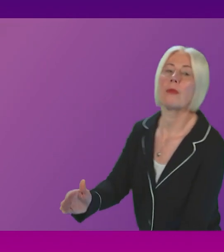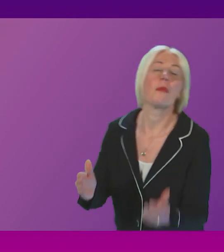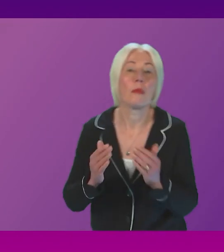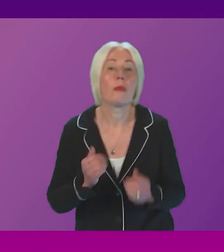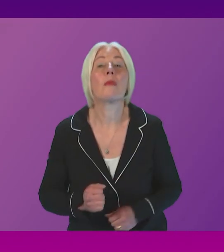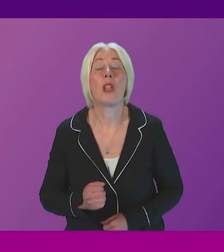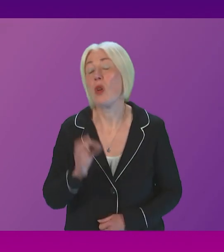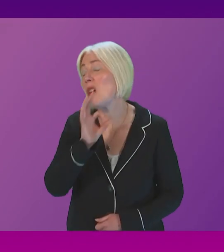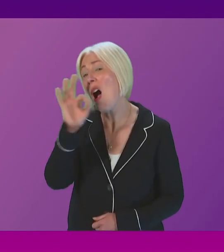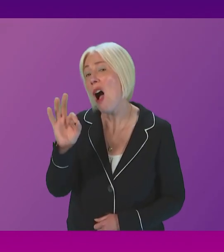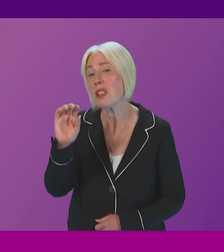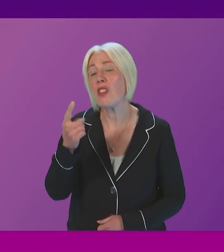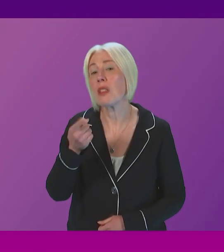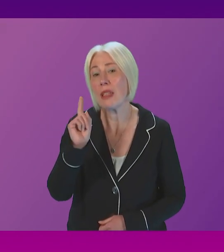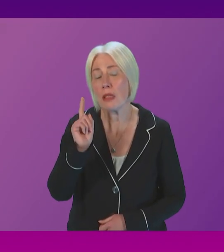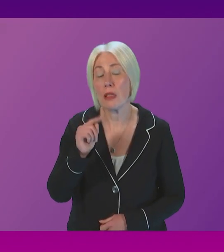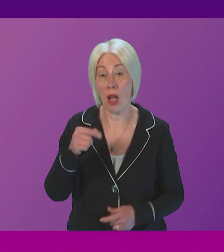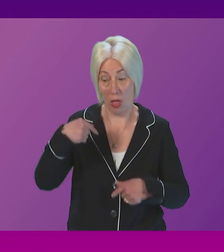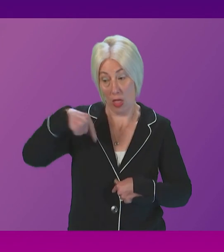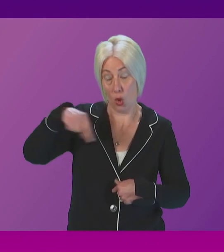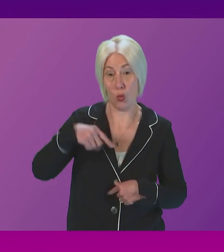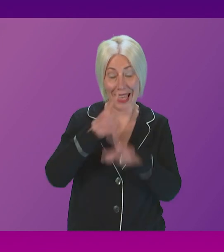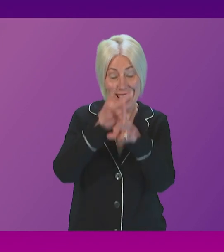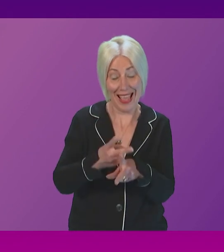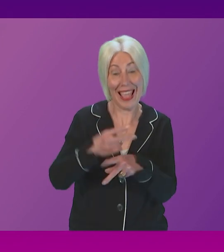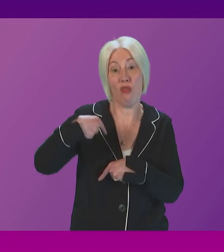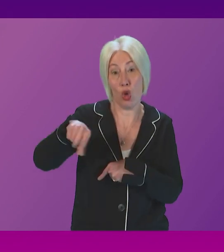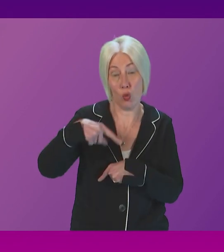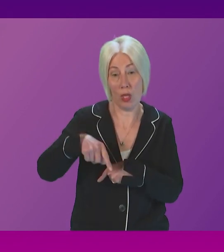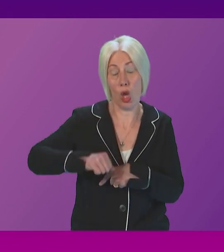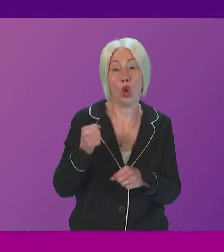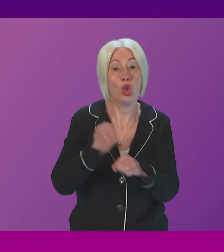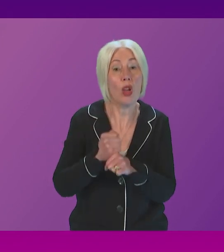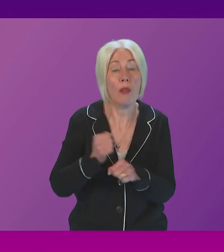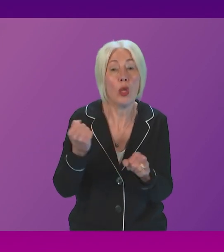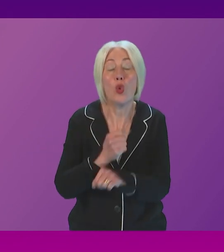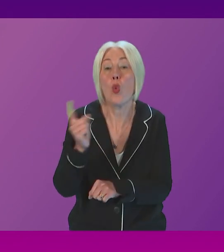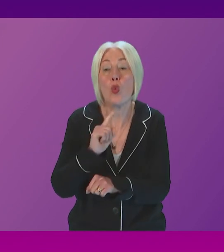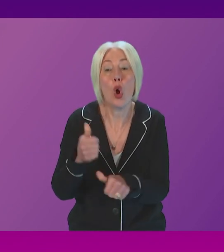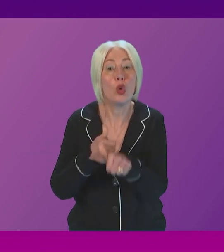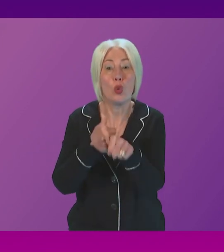To ask the First Minister, in light of it being carers week, what the Scottish Government is doing to support carers across Scotland.